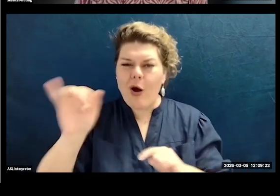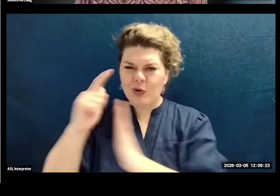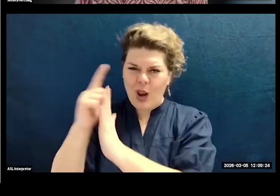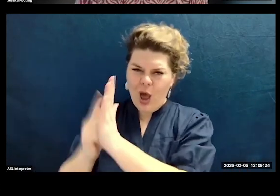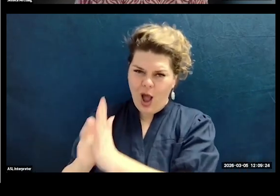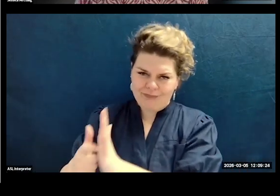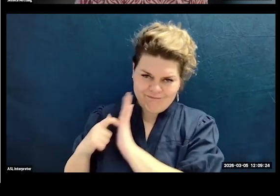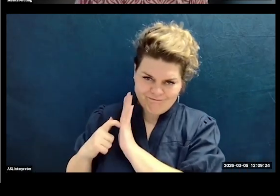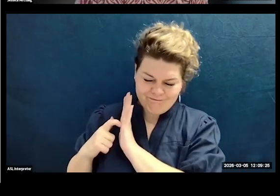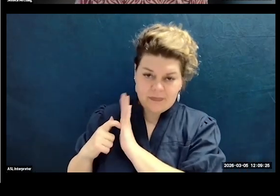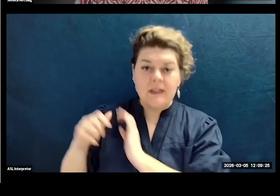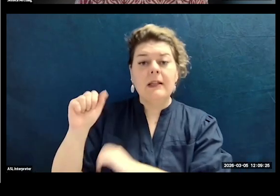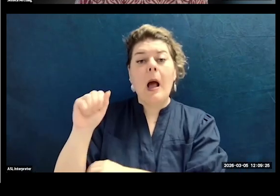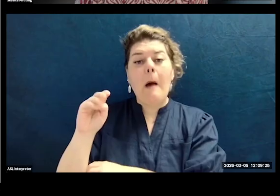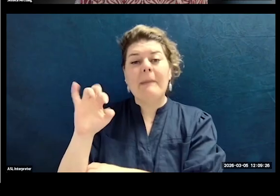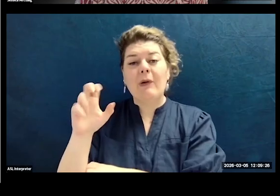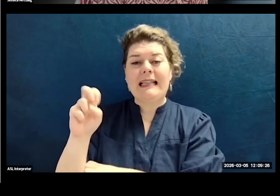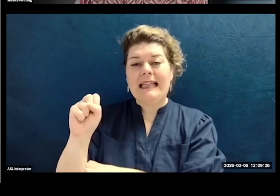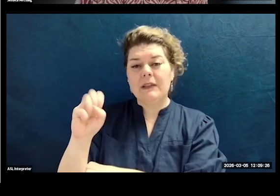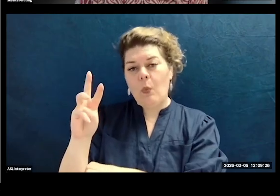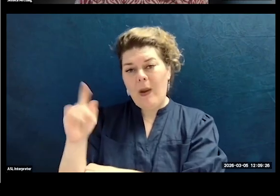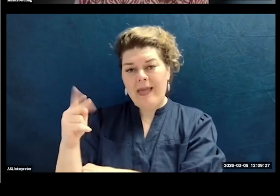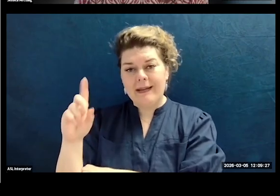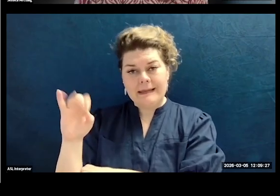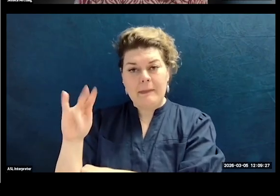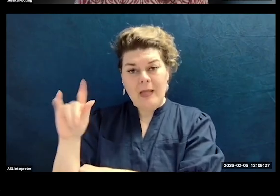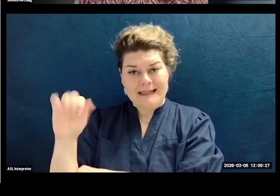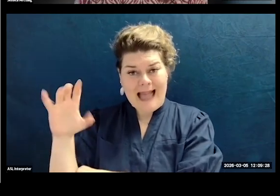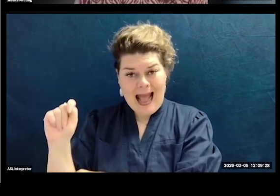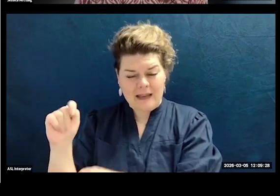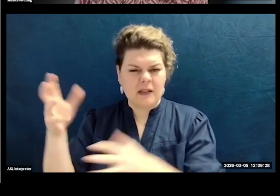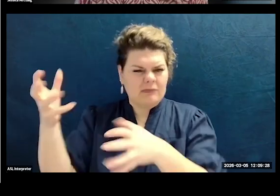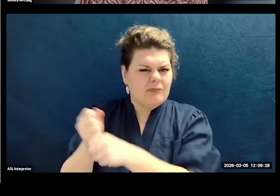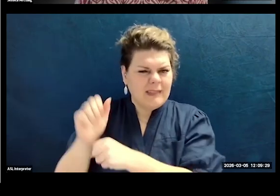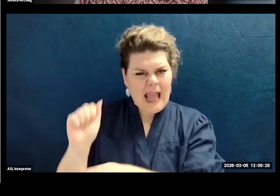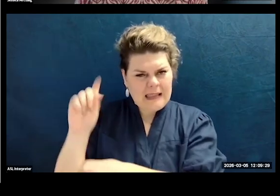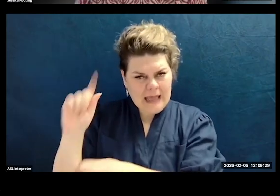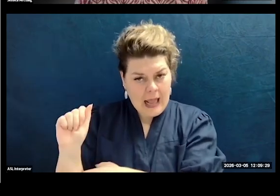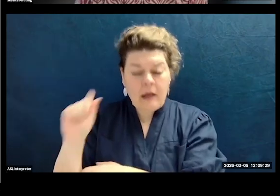So, the Americans with Disabilities Act, or ADA, has applied to public higher ed institutions